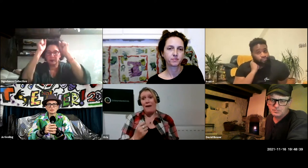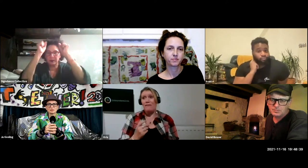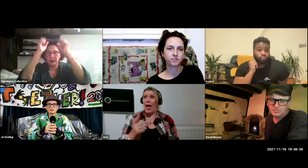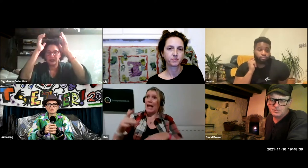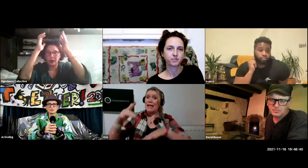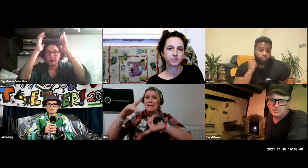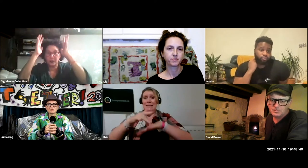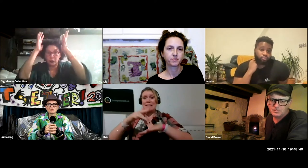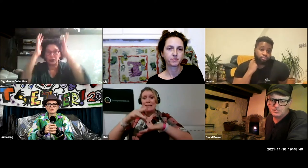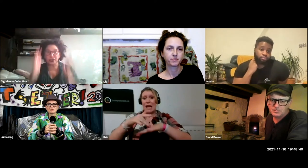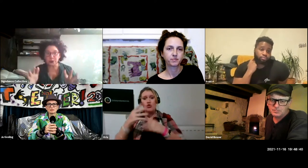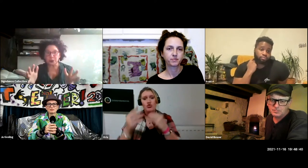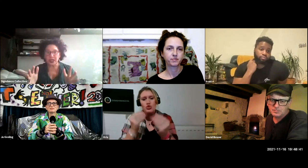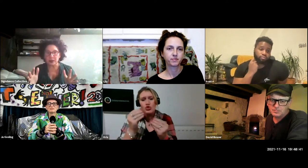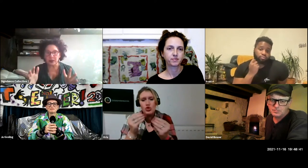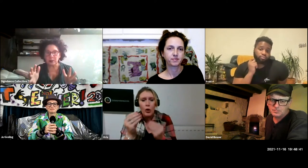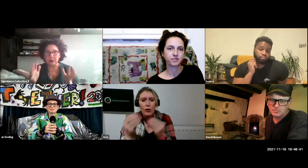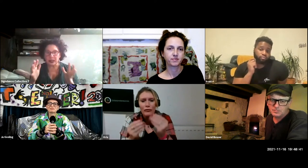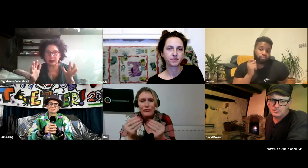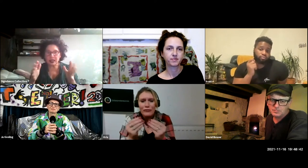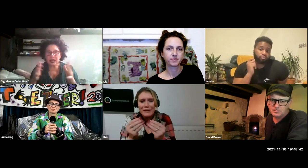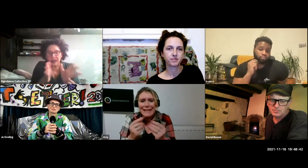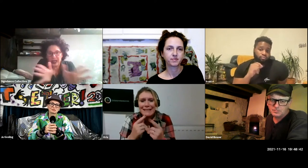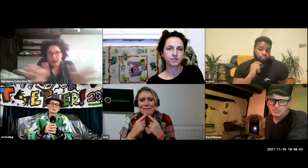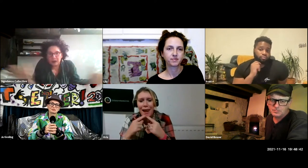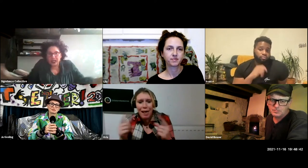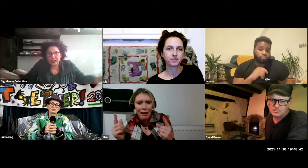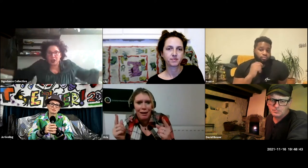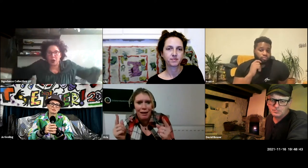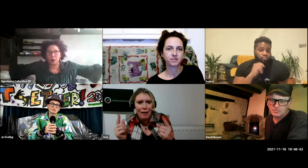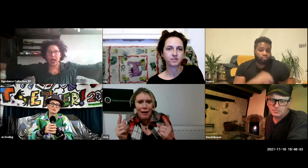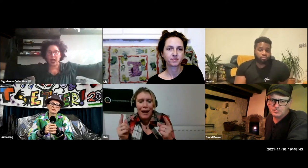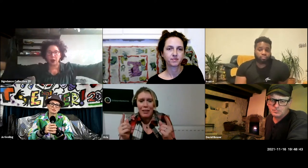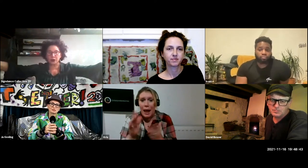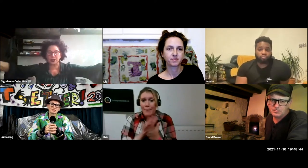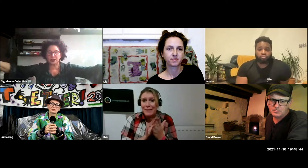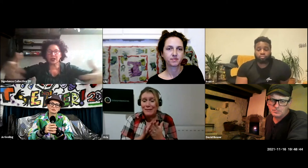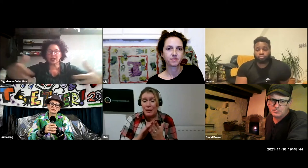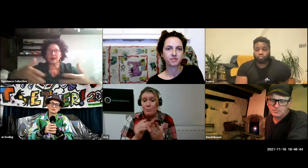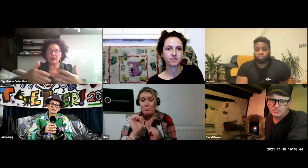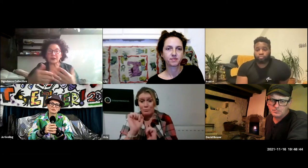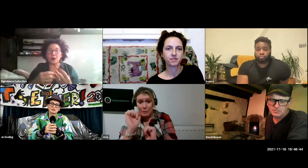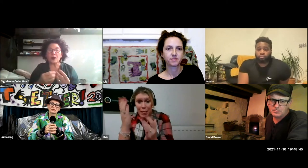fund and Arts Council England for our